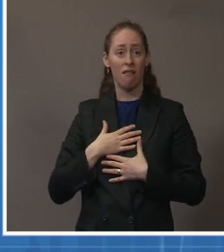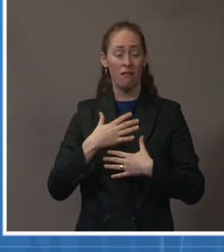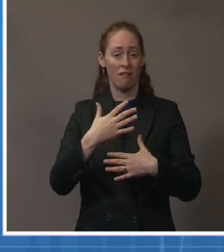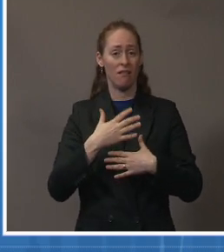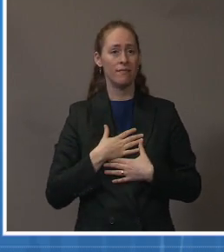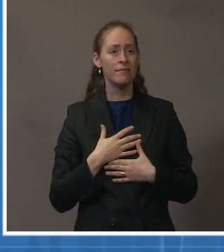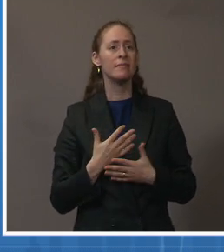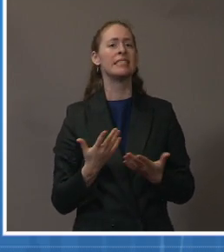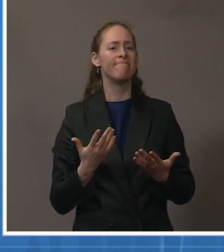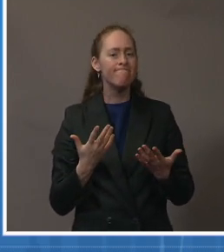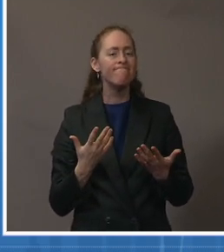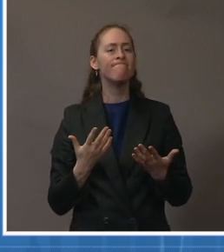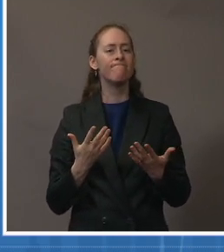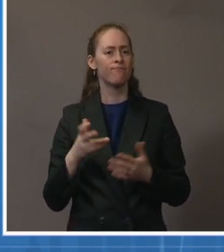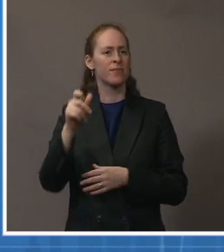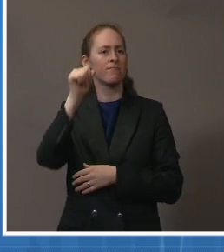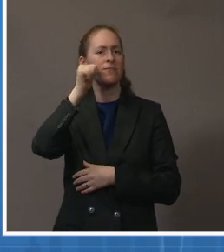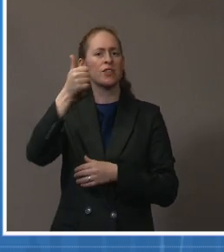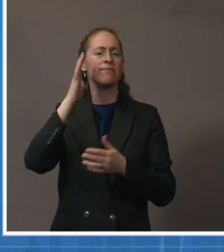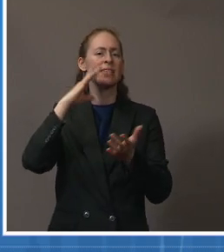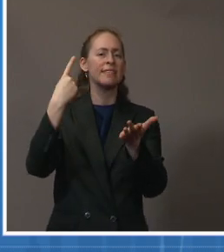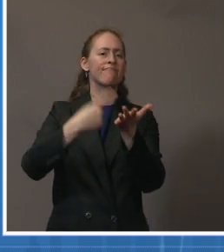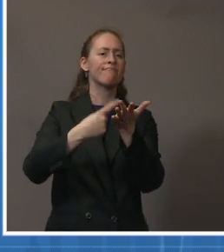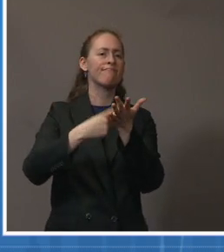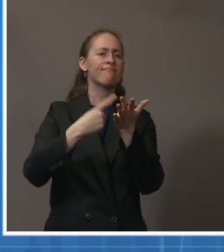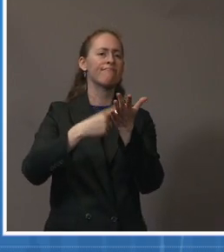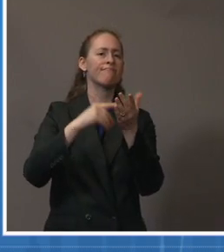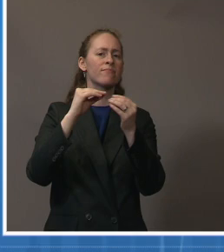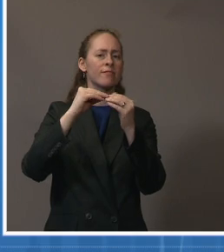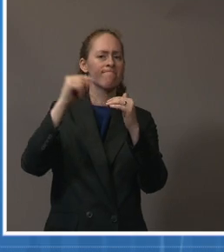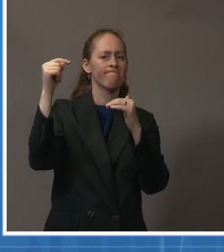with more details in CDC's Morbidity and Mortality Weekly Report.